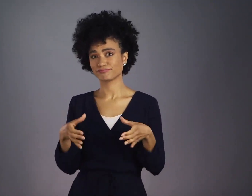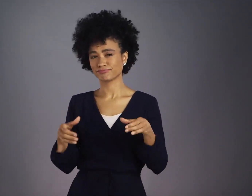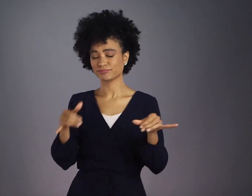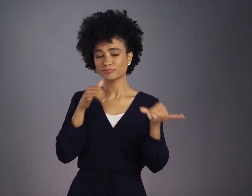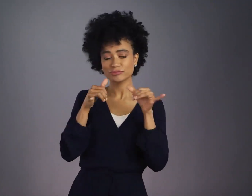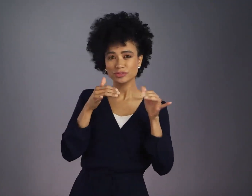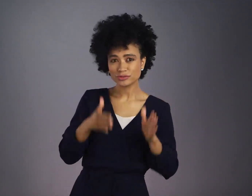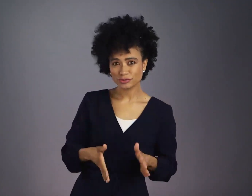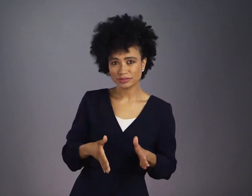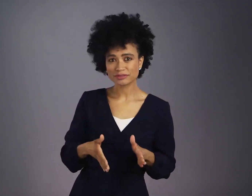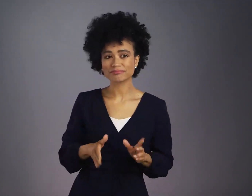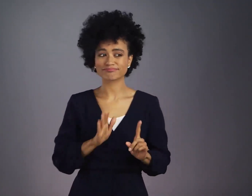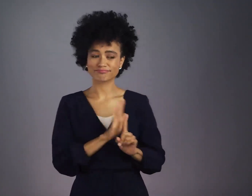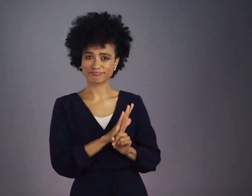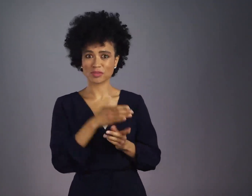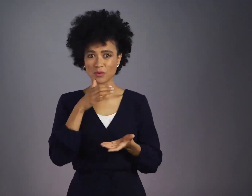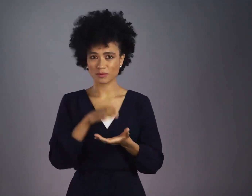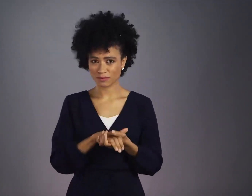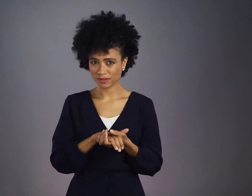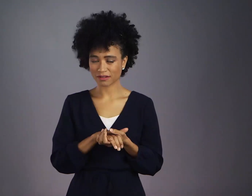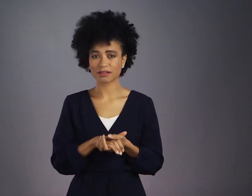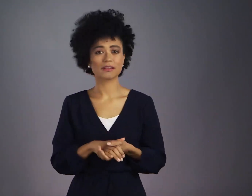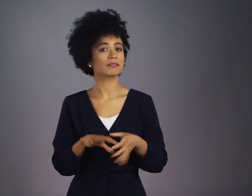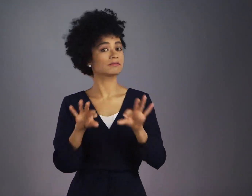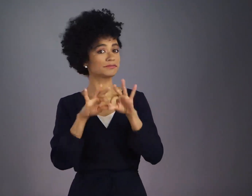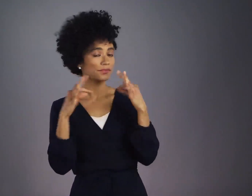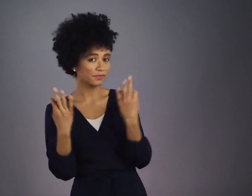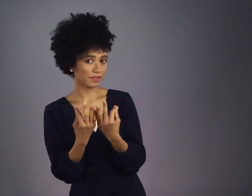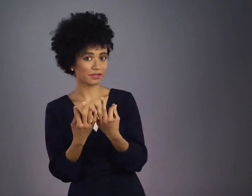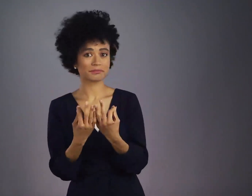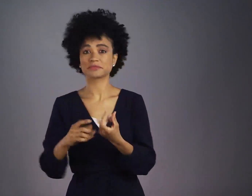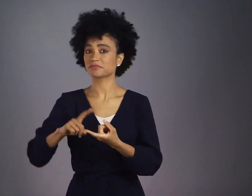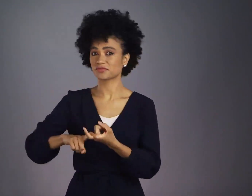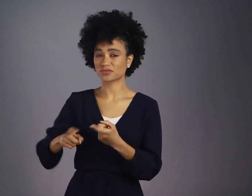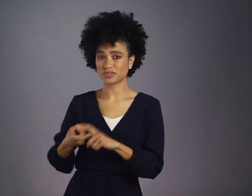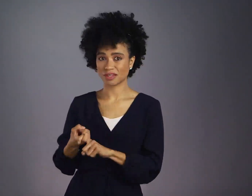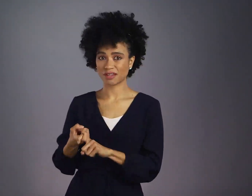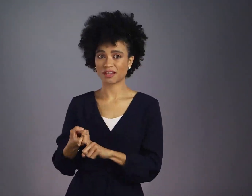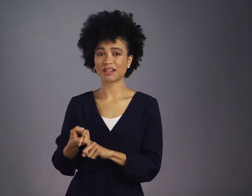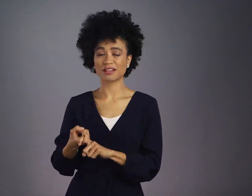Among us are wives, relatives and friends whose problem has been solved,